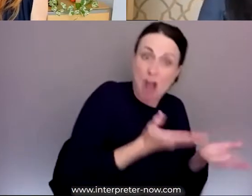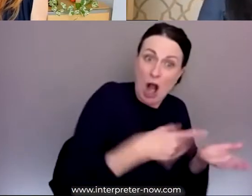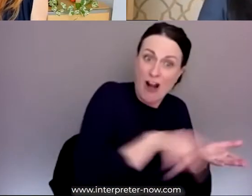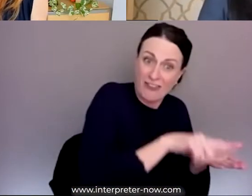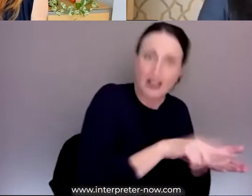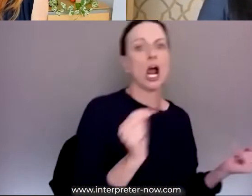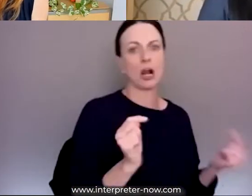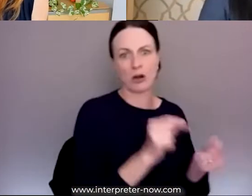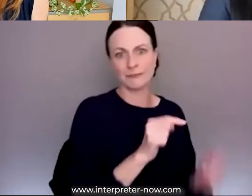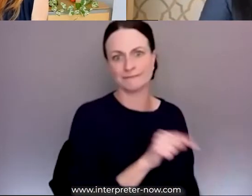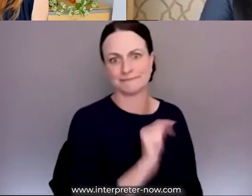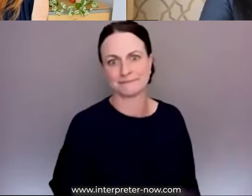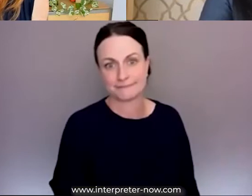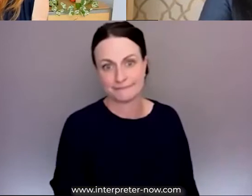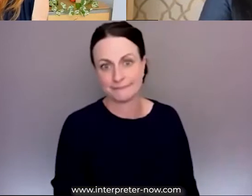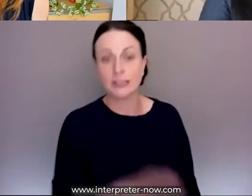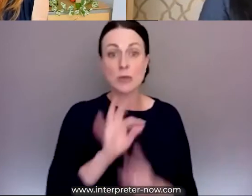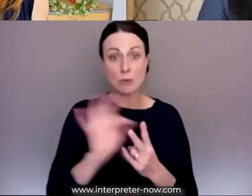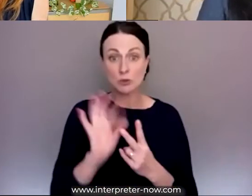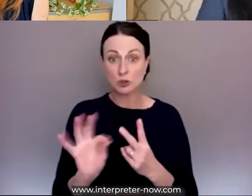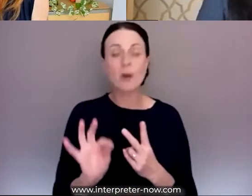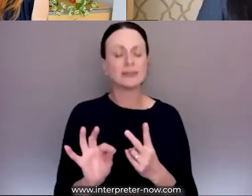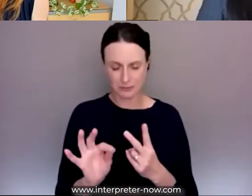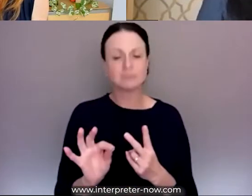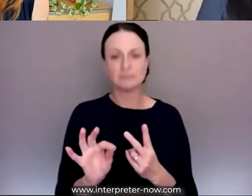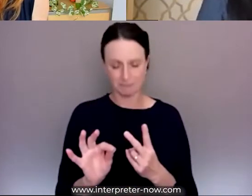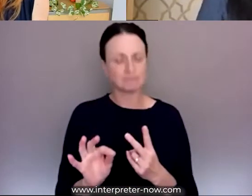That was the choice that came to us when we were working on a piece of legislation that